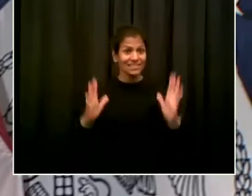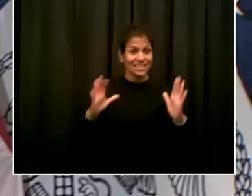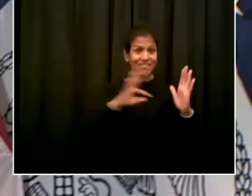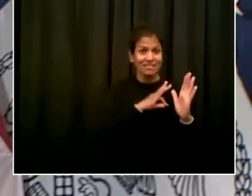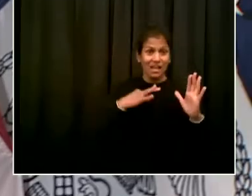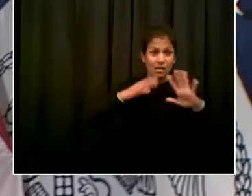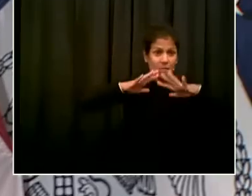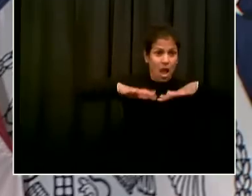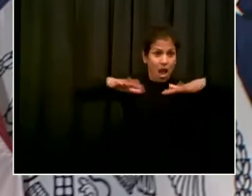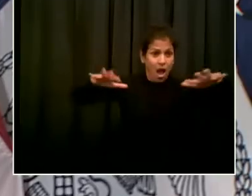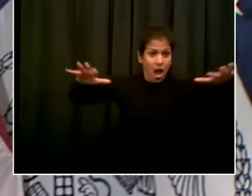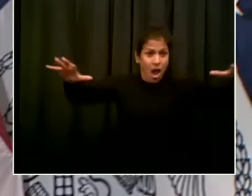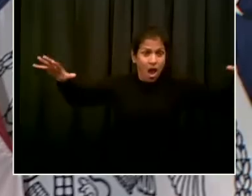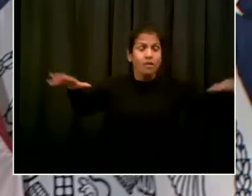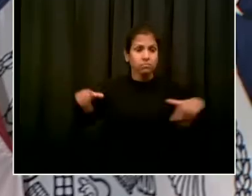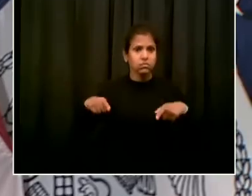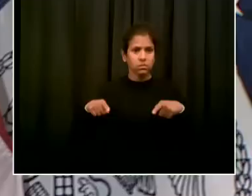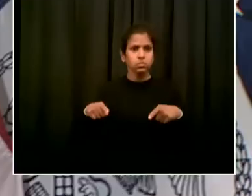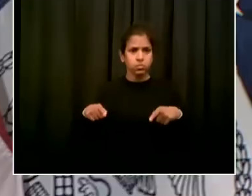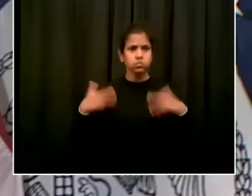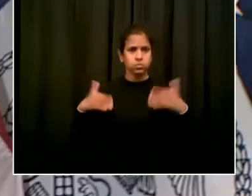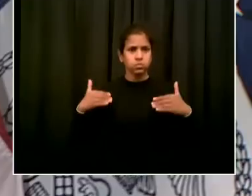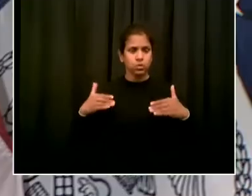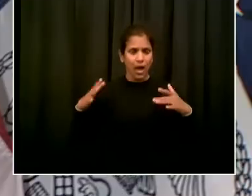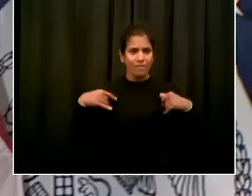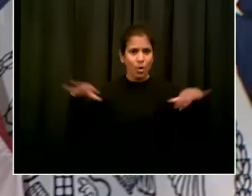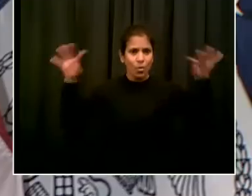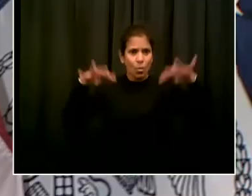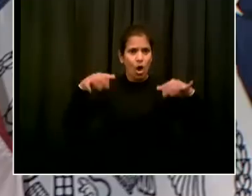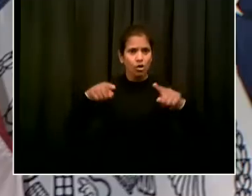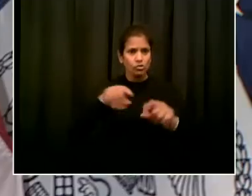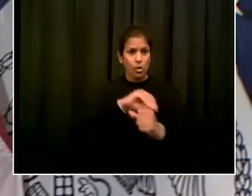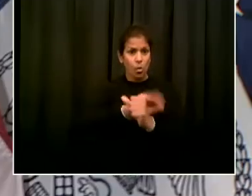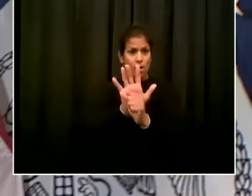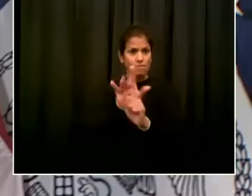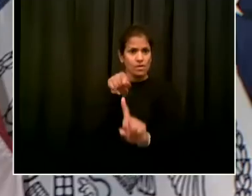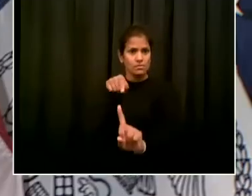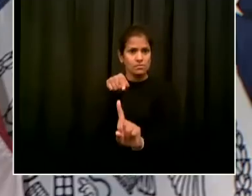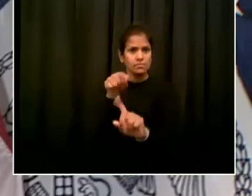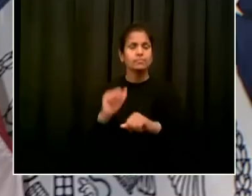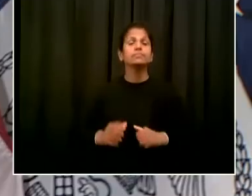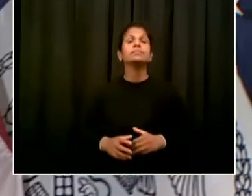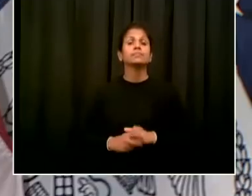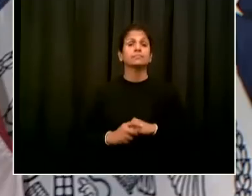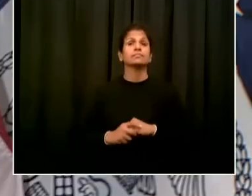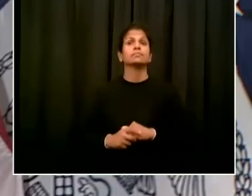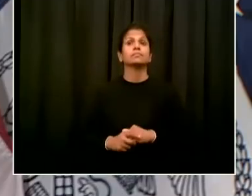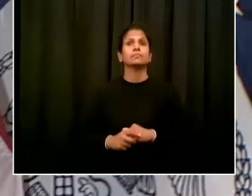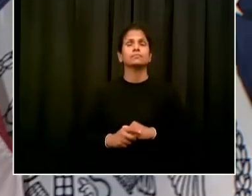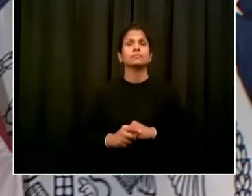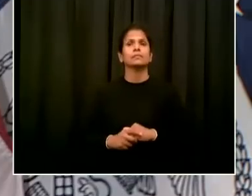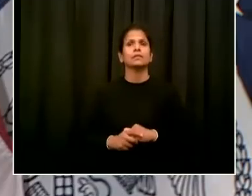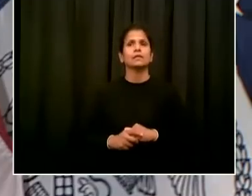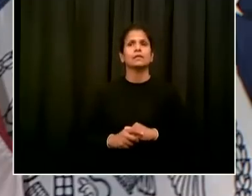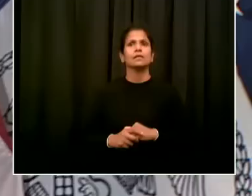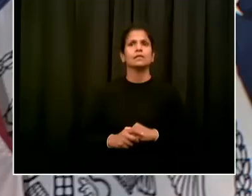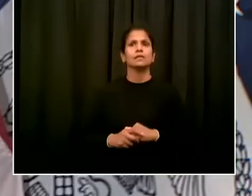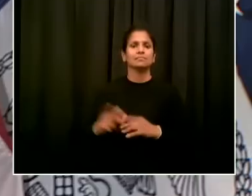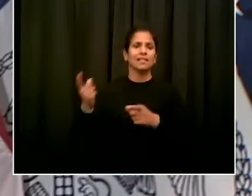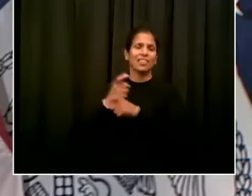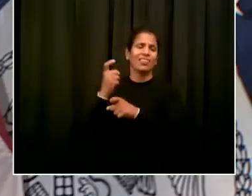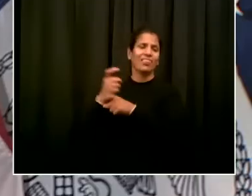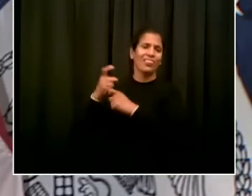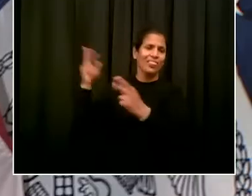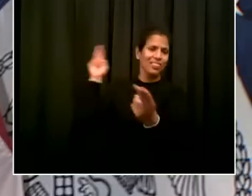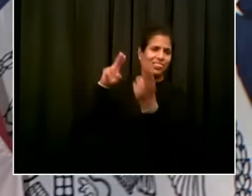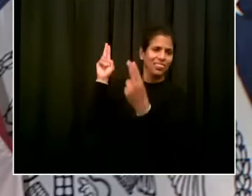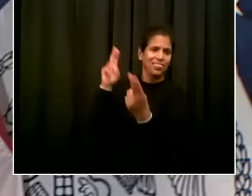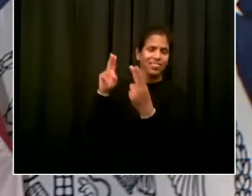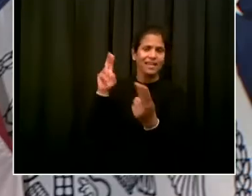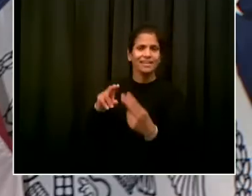THESE PRESS CONFERENCES.